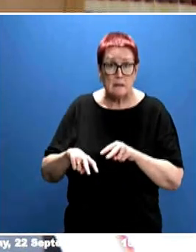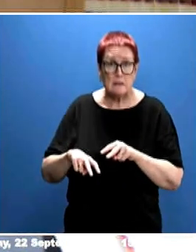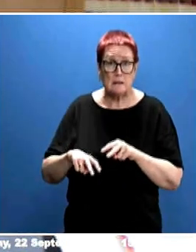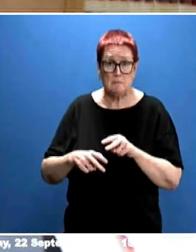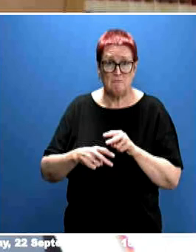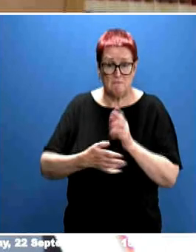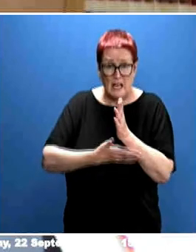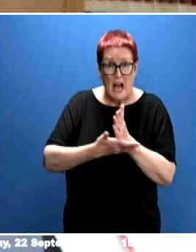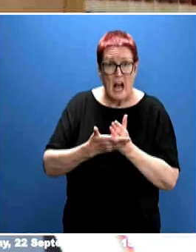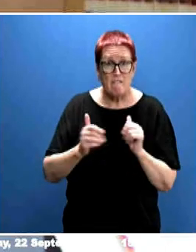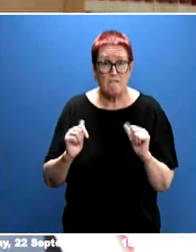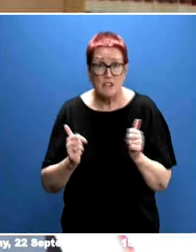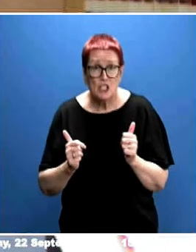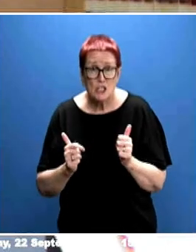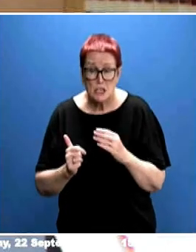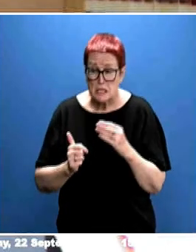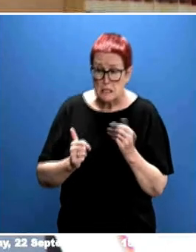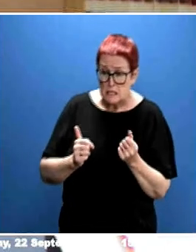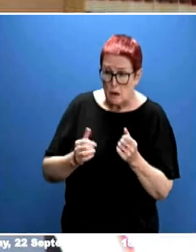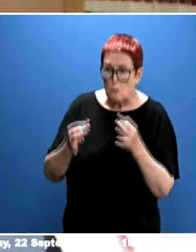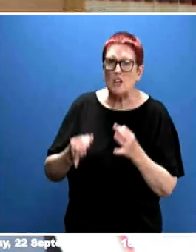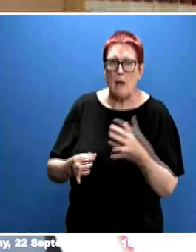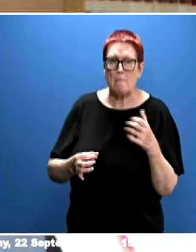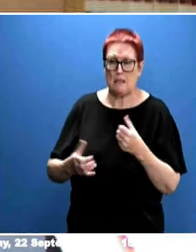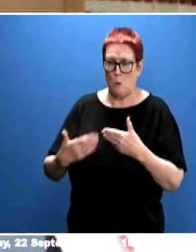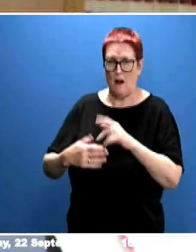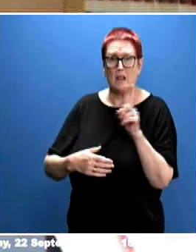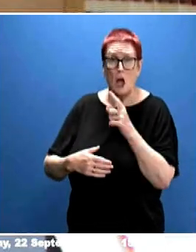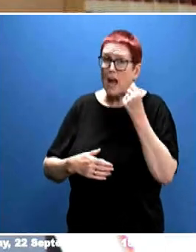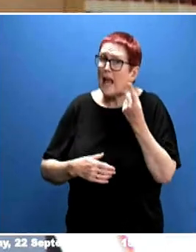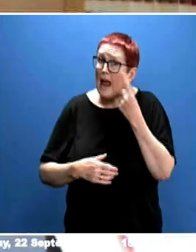We can certainly look to see if we have that information, but I doubt that we do ---